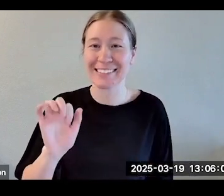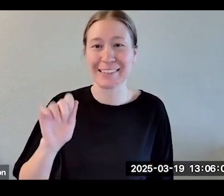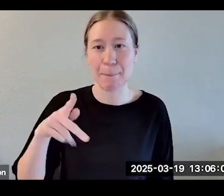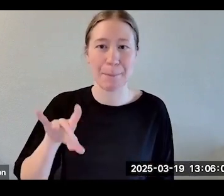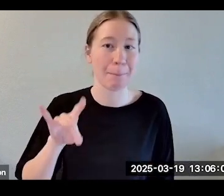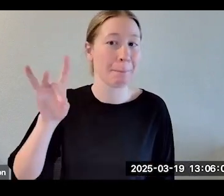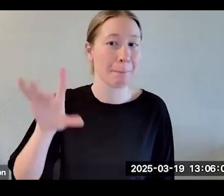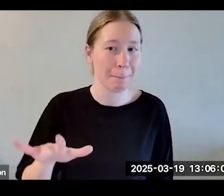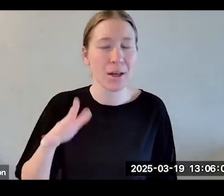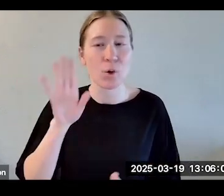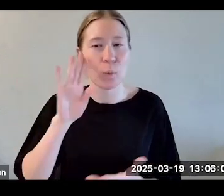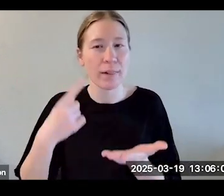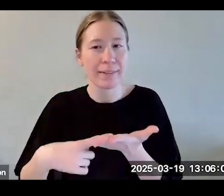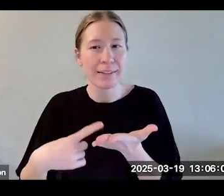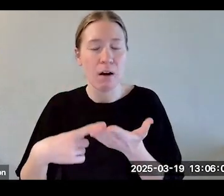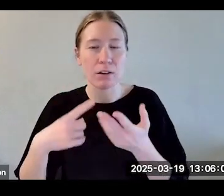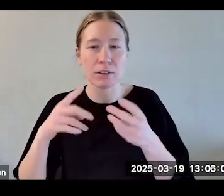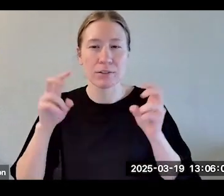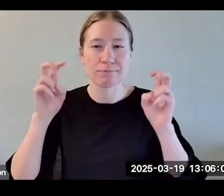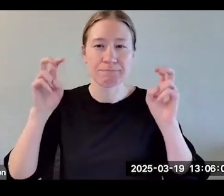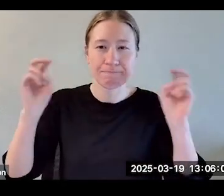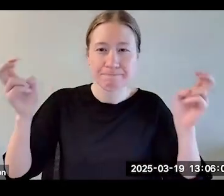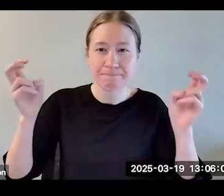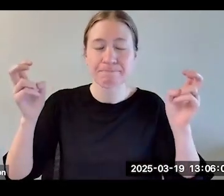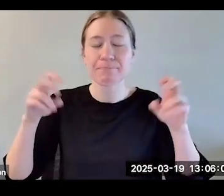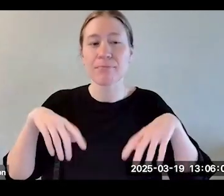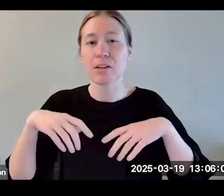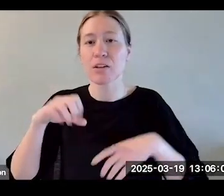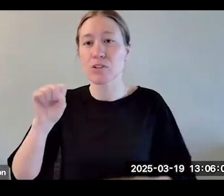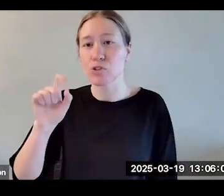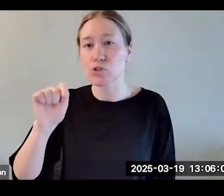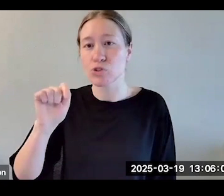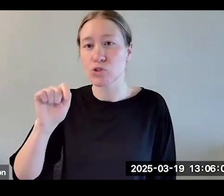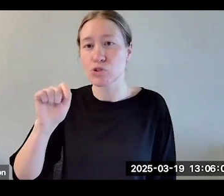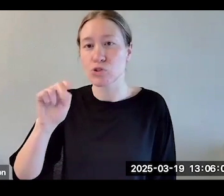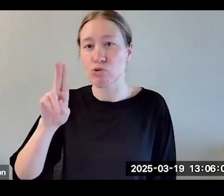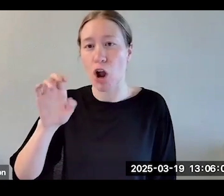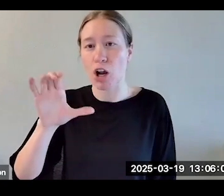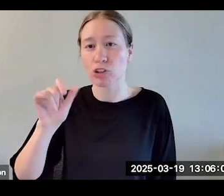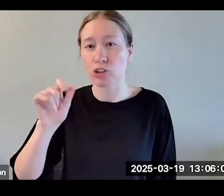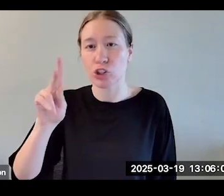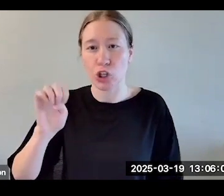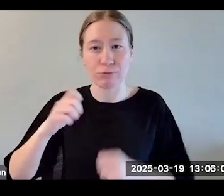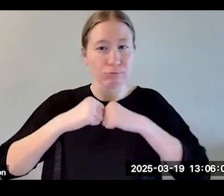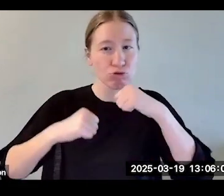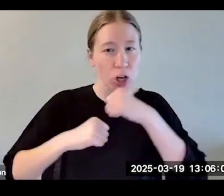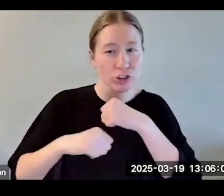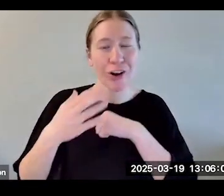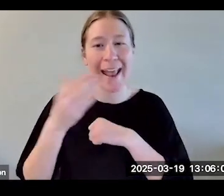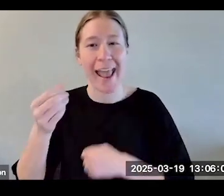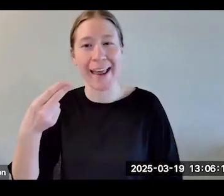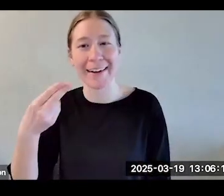about structures and headings. So headings are used to help organize information,